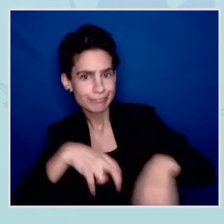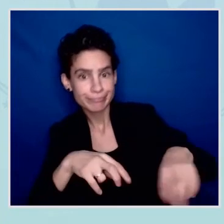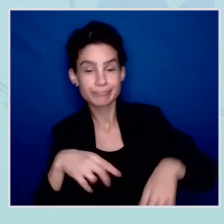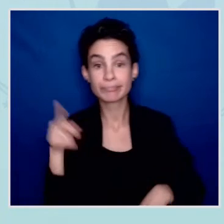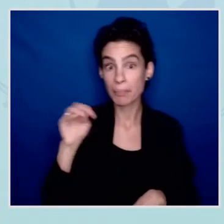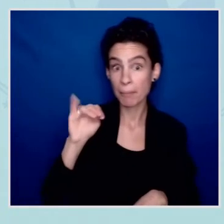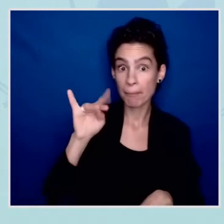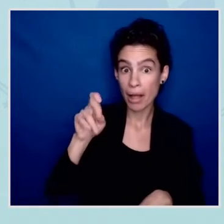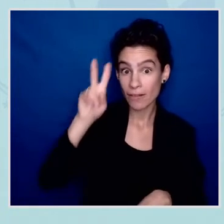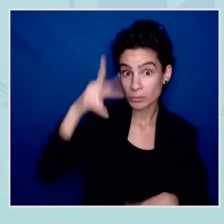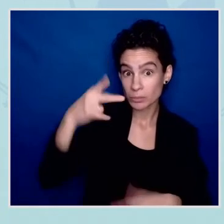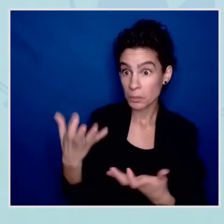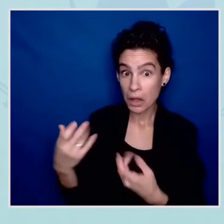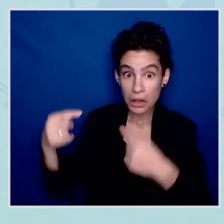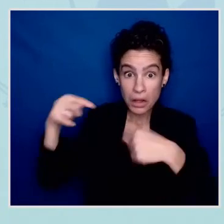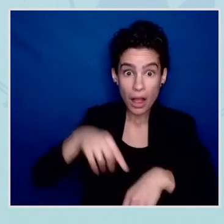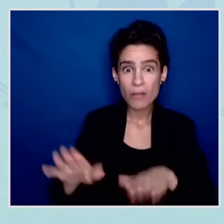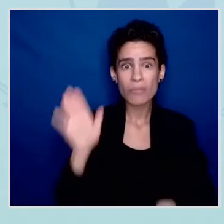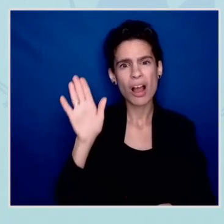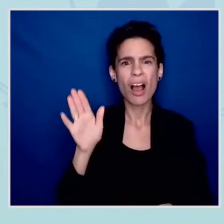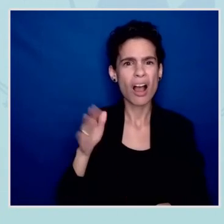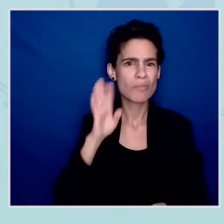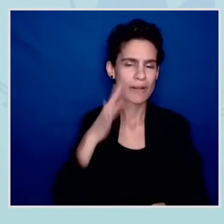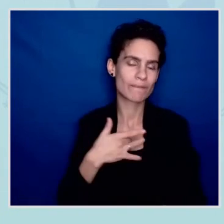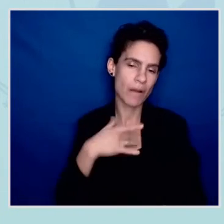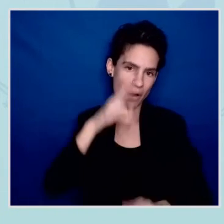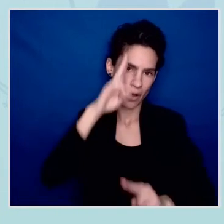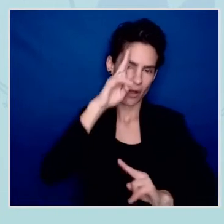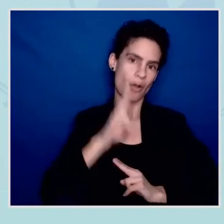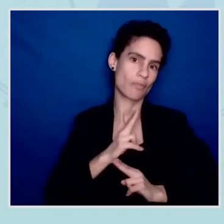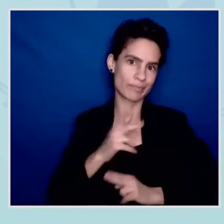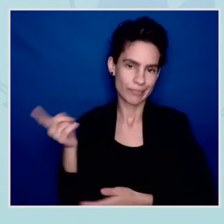CIRCUMSTANCES OF WHICH A IN MINISTRATION CHANGES SHOULD BE